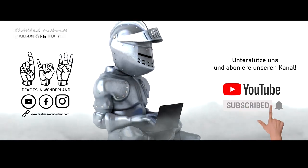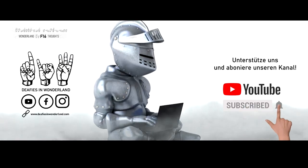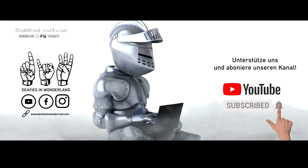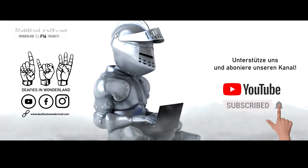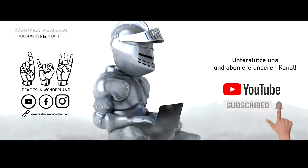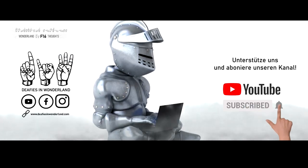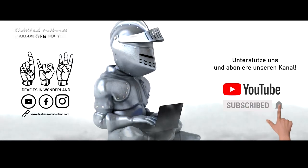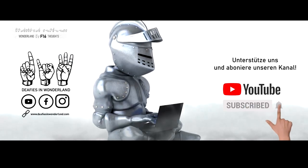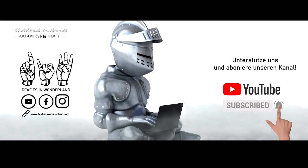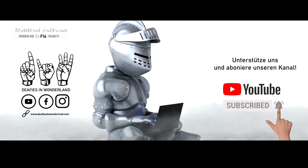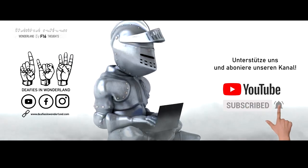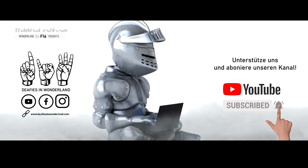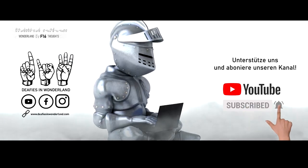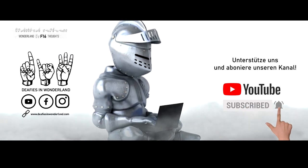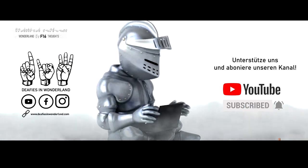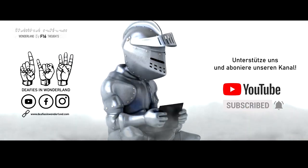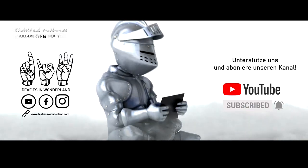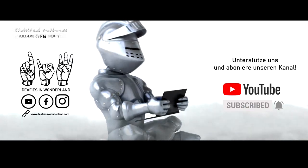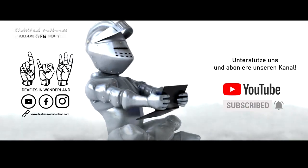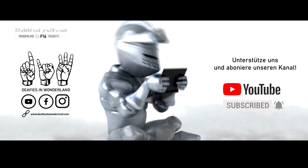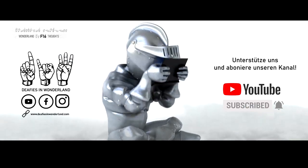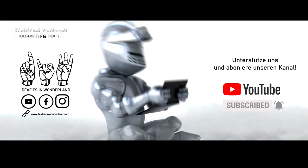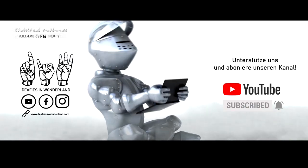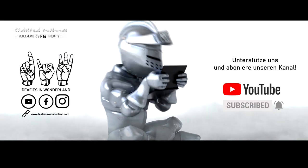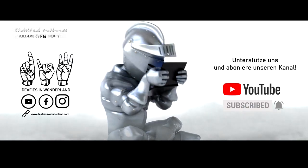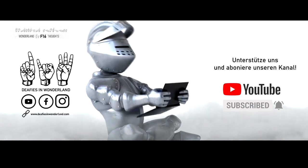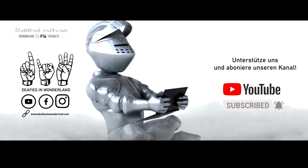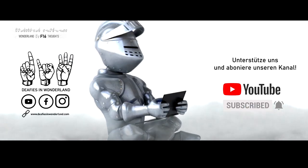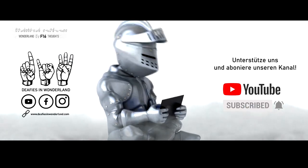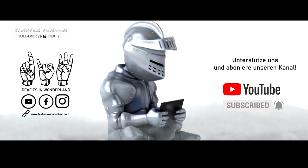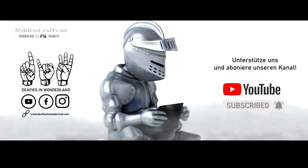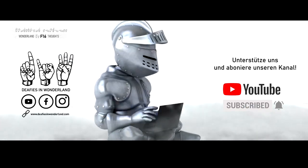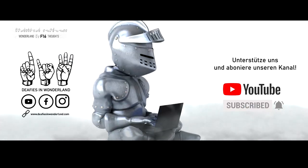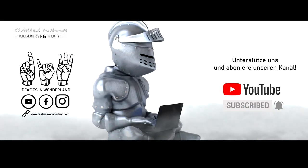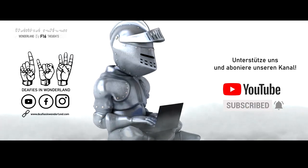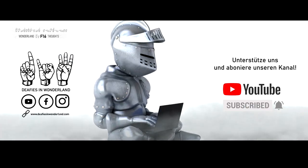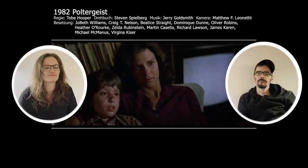[A big thank you in advance! We appreciate your support.]